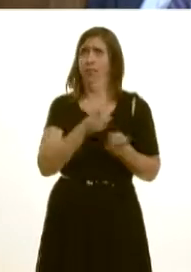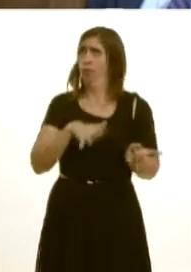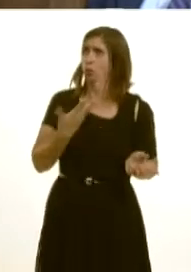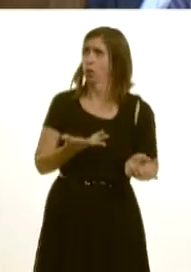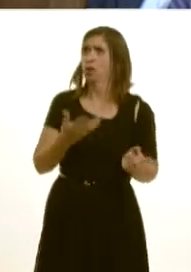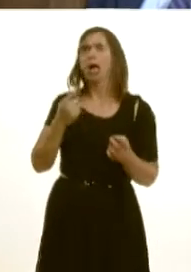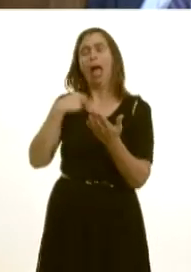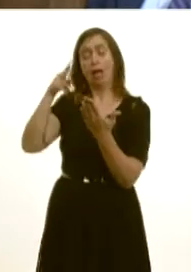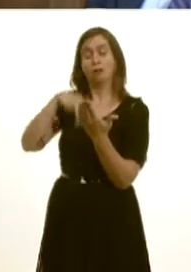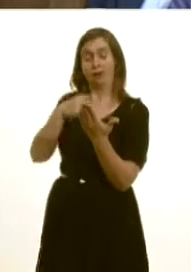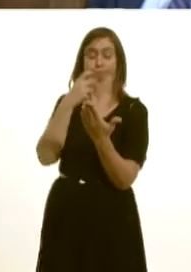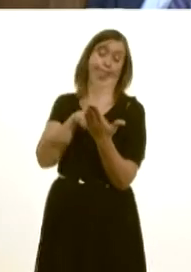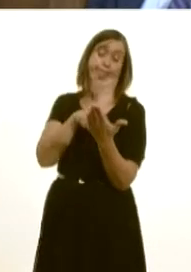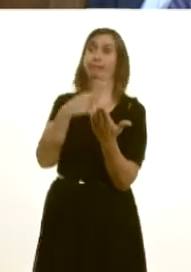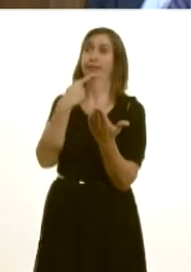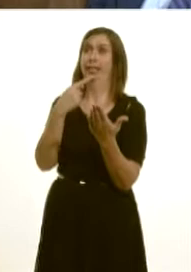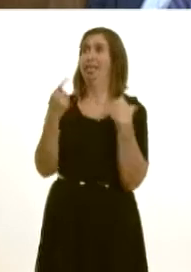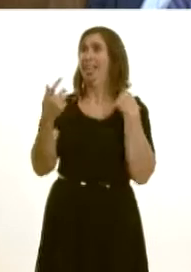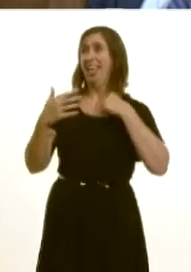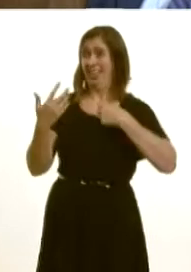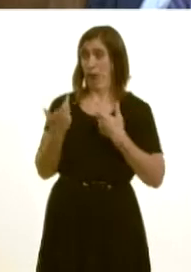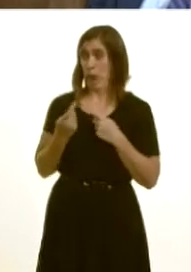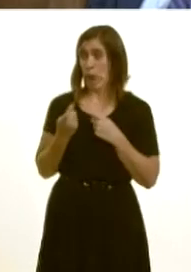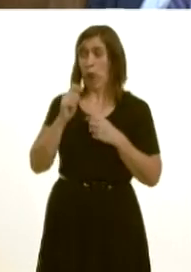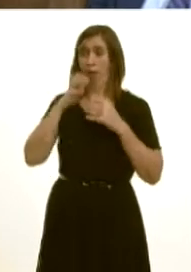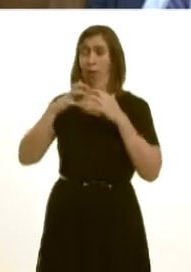I saw it. Well, three weeks on, the NHS is not in imminent meltdown, nor will it be next